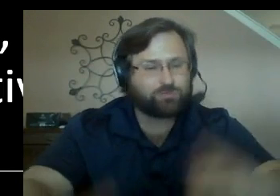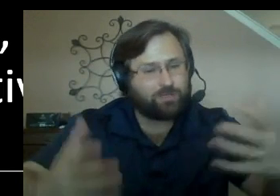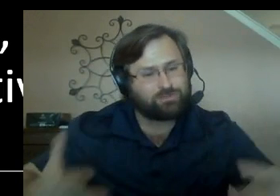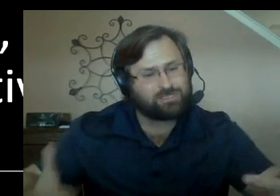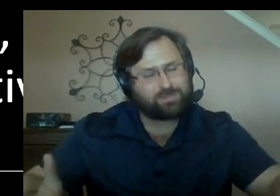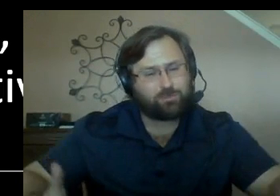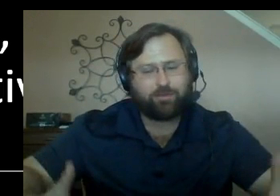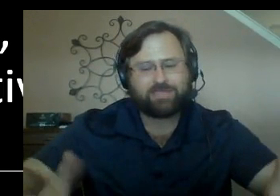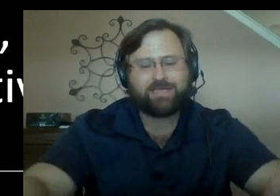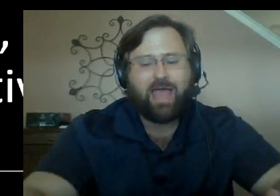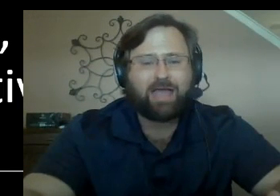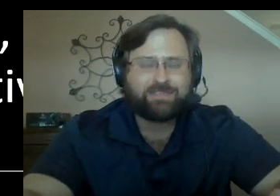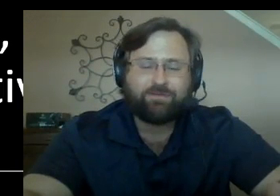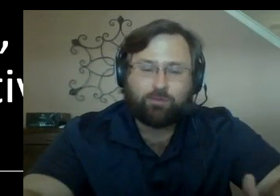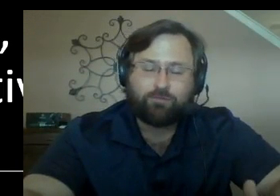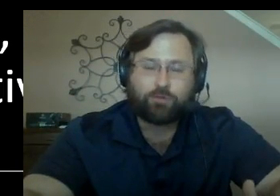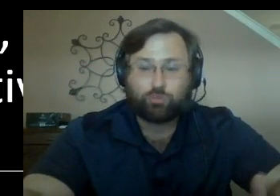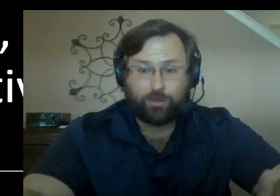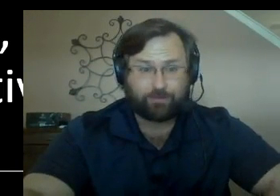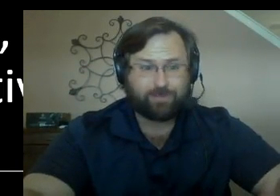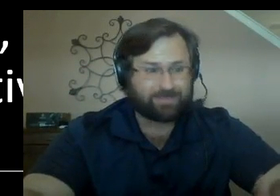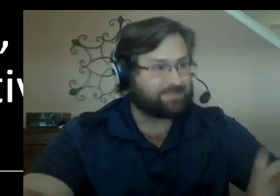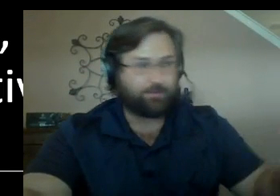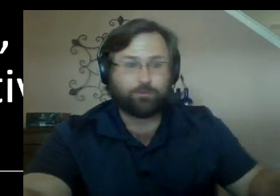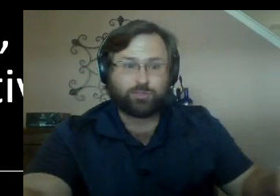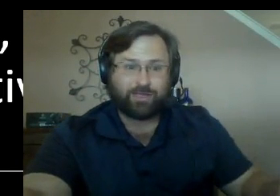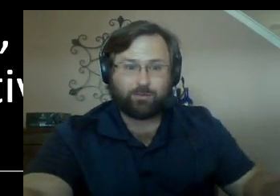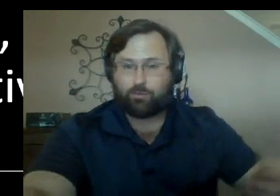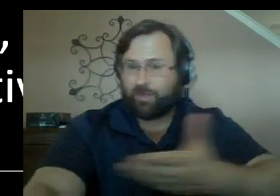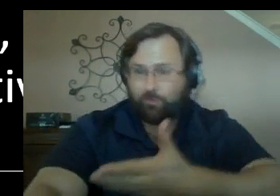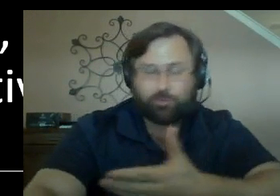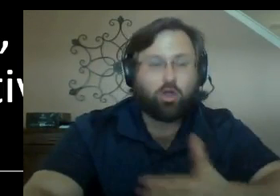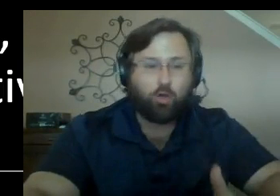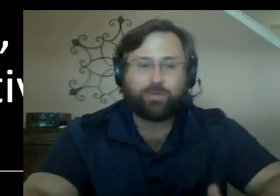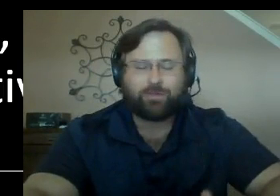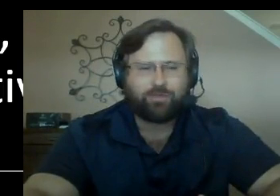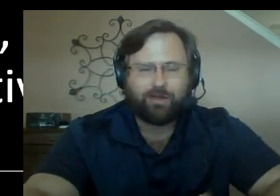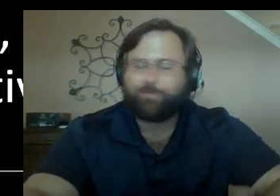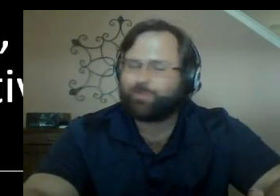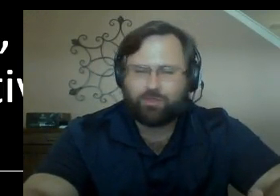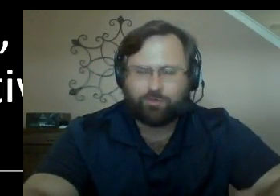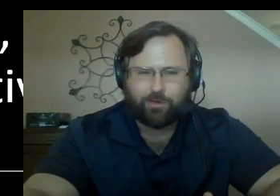because we use the space around us as if it referred to real space as if the person really were there or the car really were there though they are not